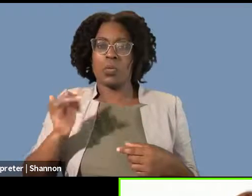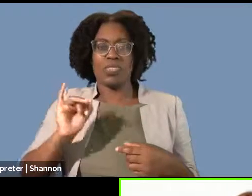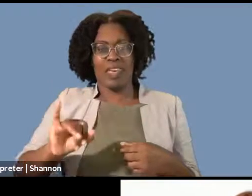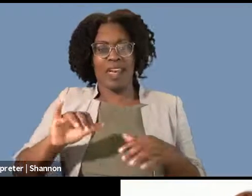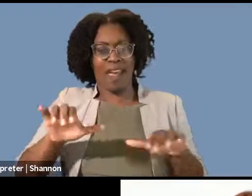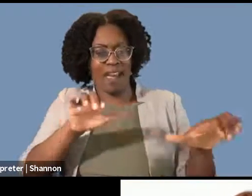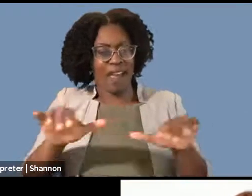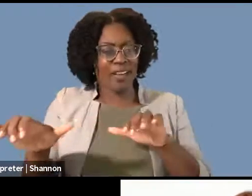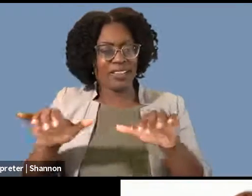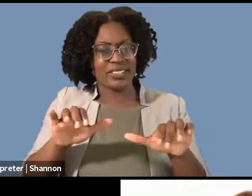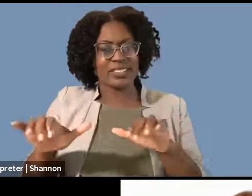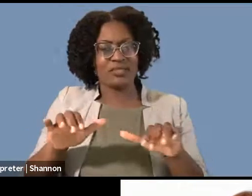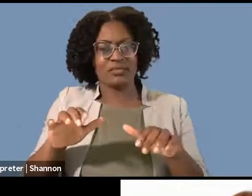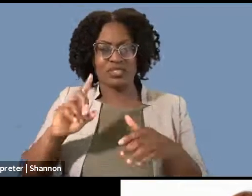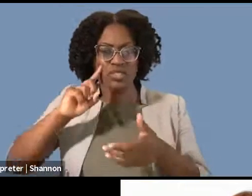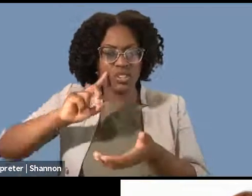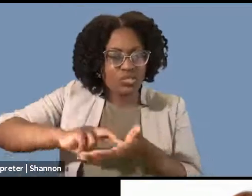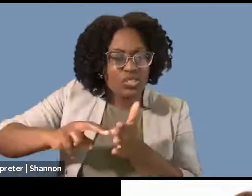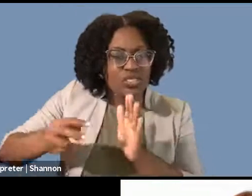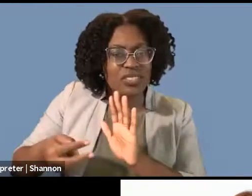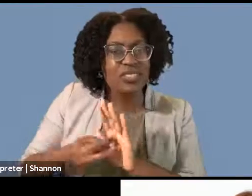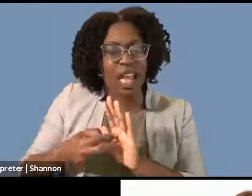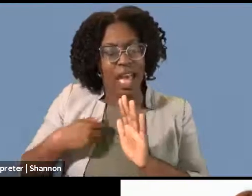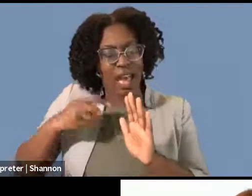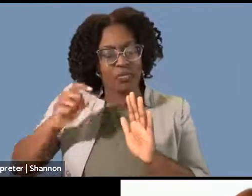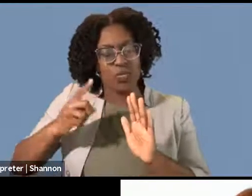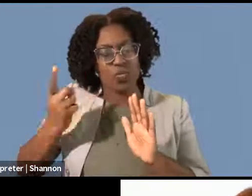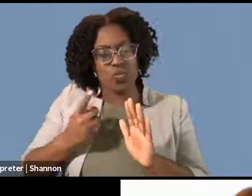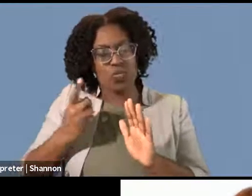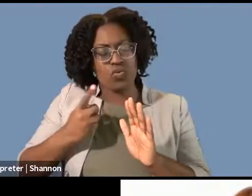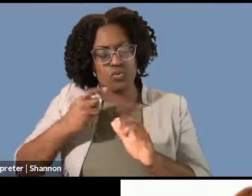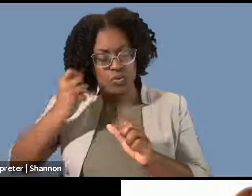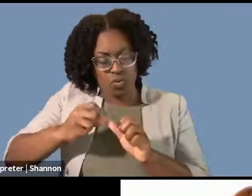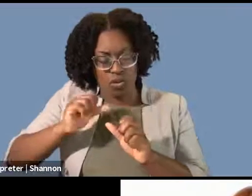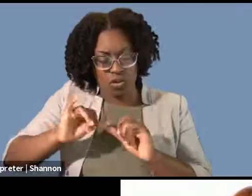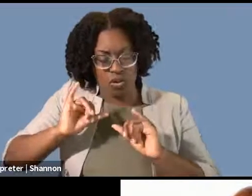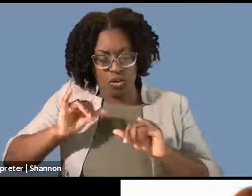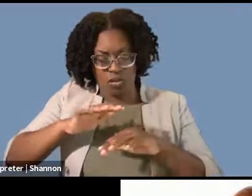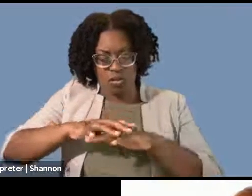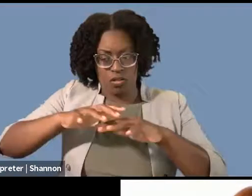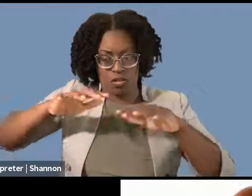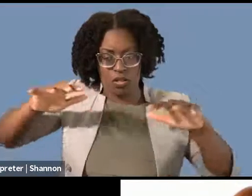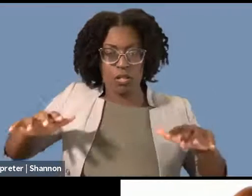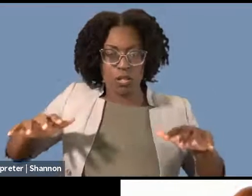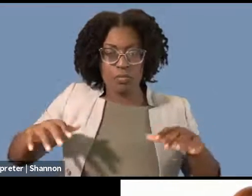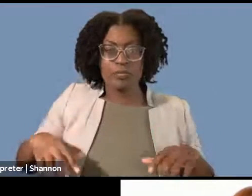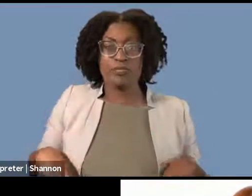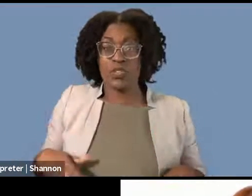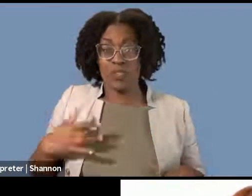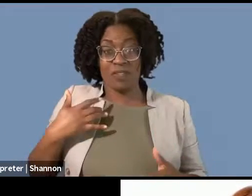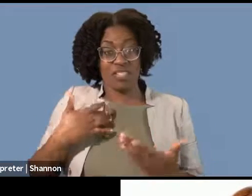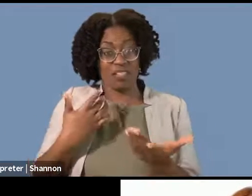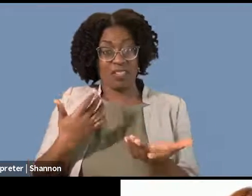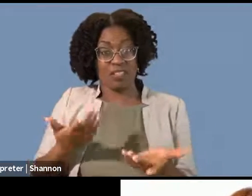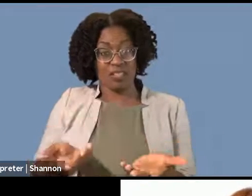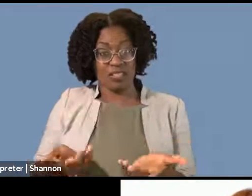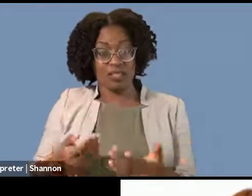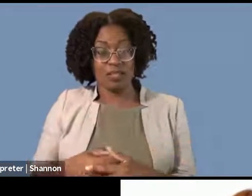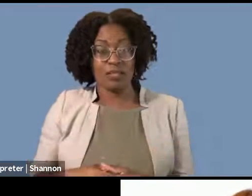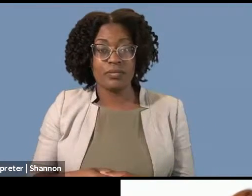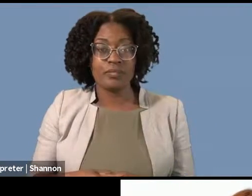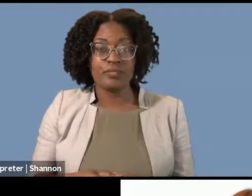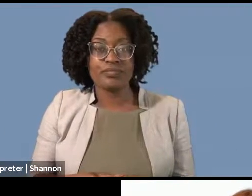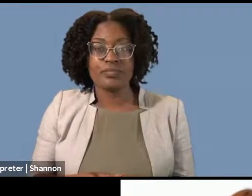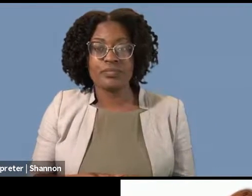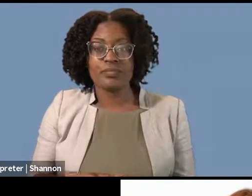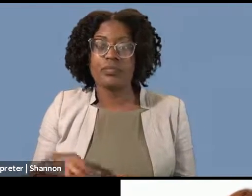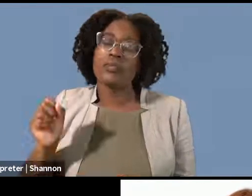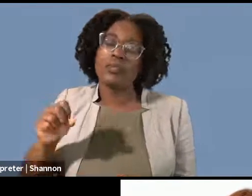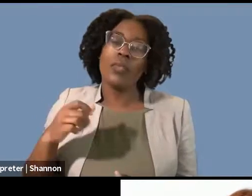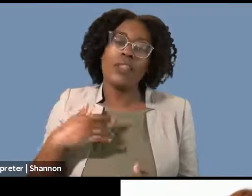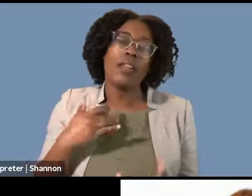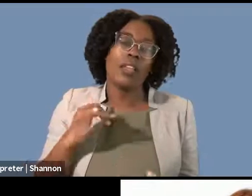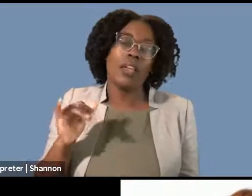Yeah, you know, I think compassion has a tendency -- I feel compassion for my parents because